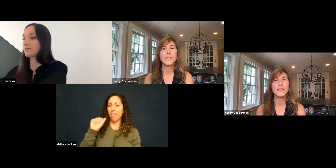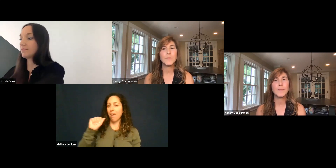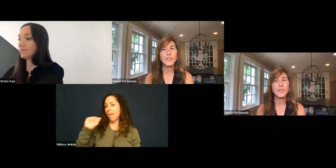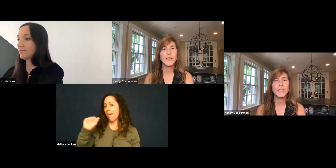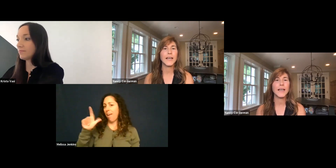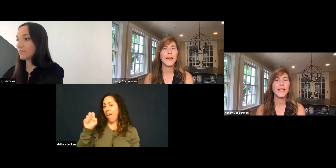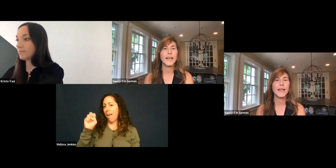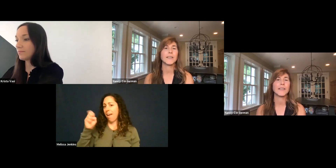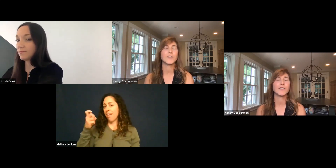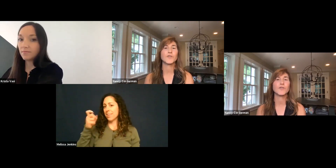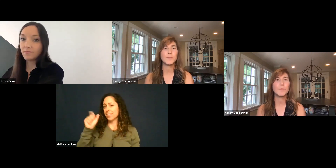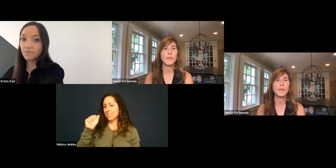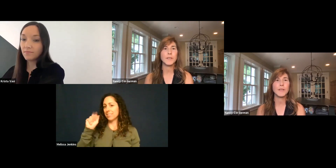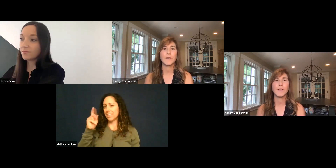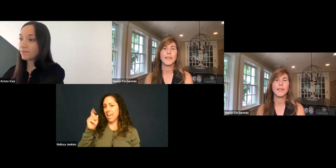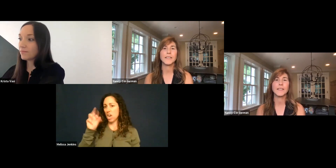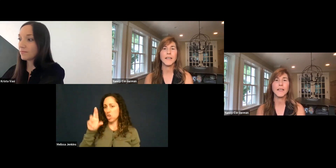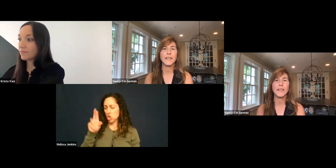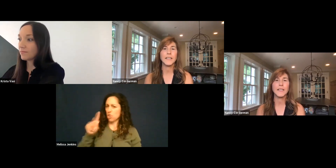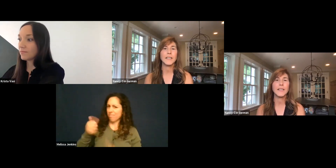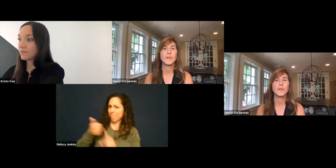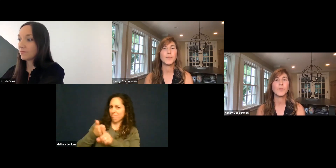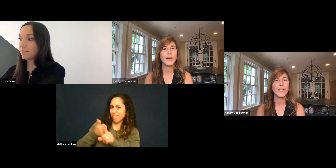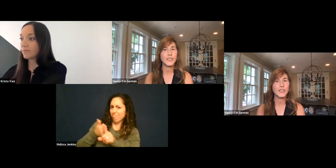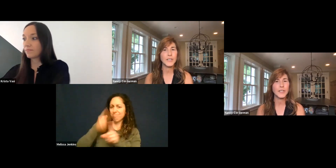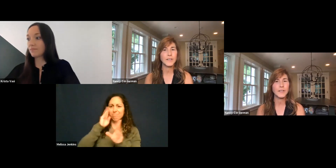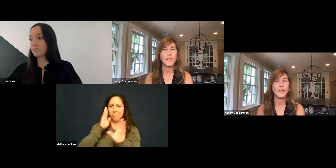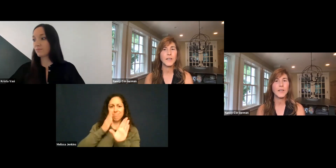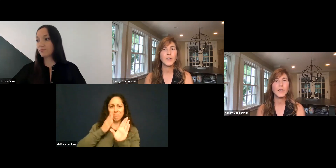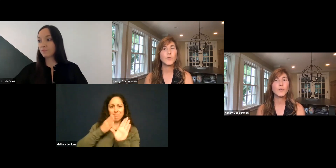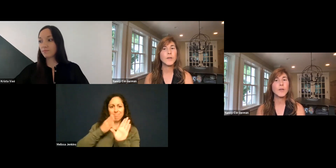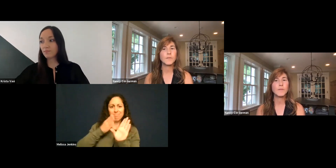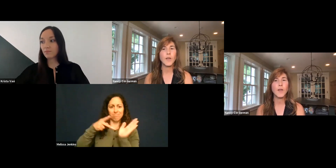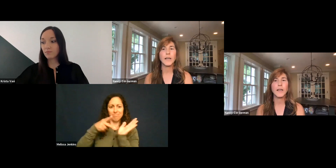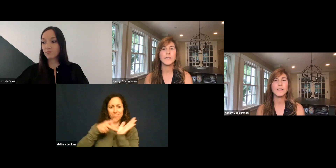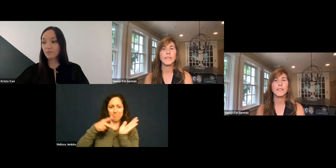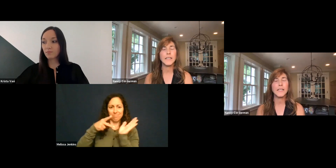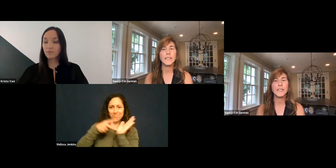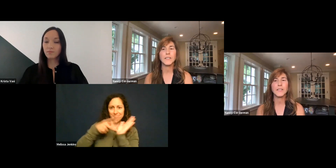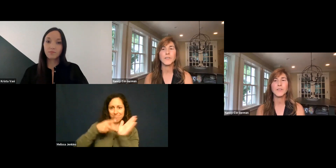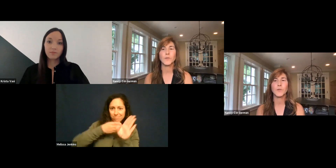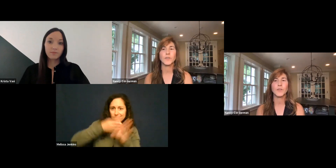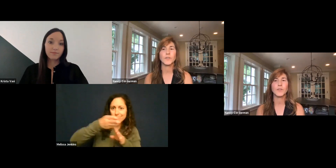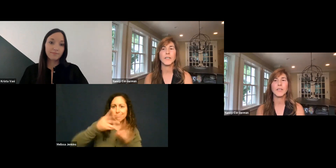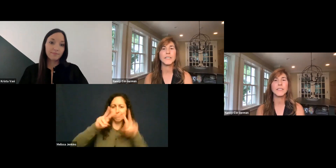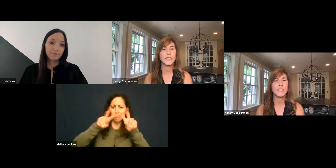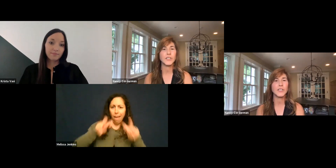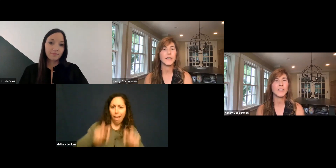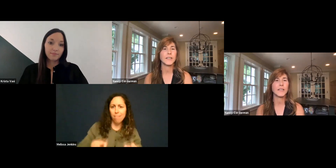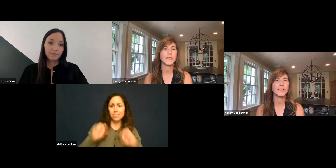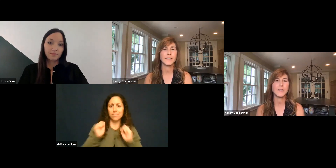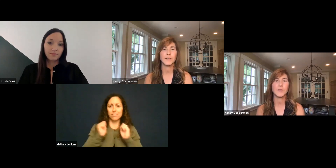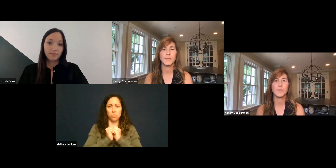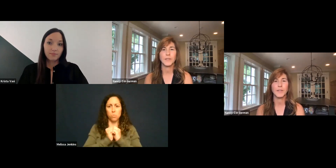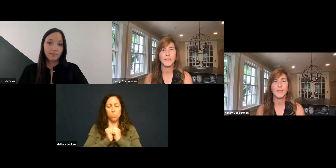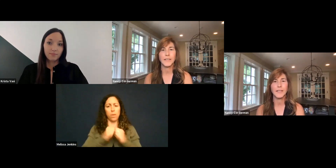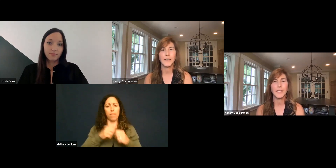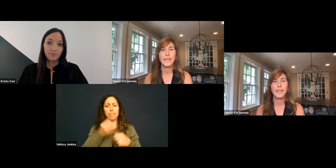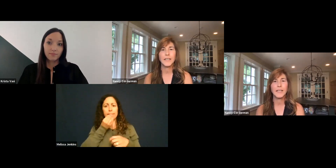specializing in the treatment of anxiety, depression, grief loss, eating disorders, addiction, and disability.